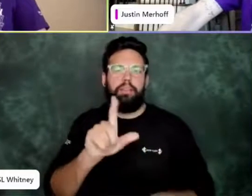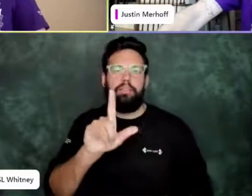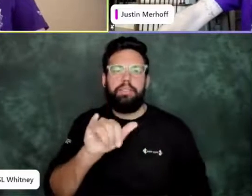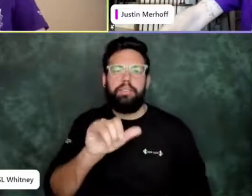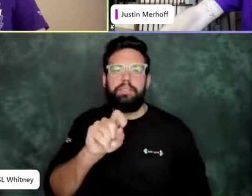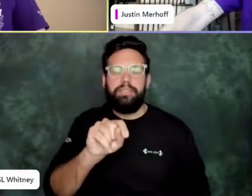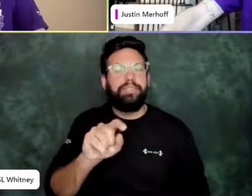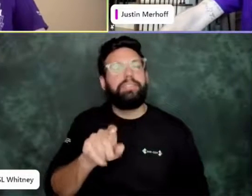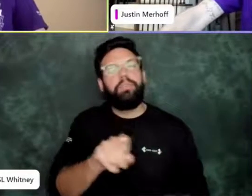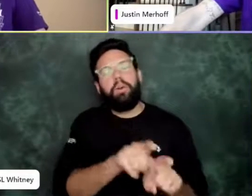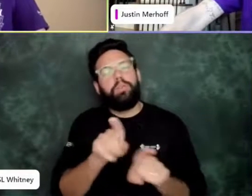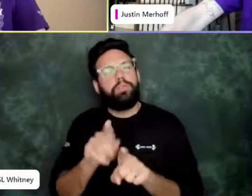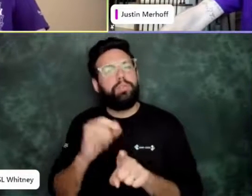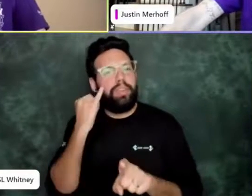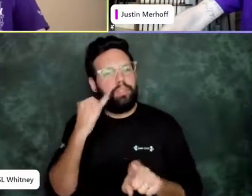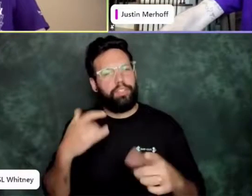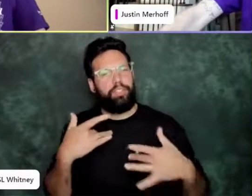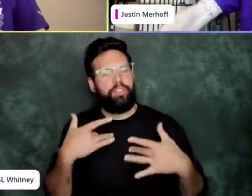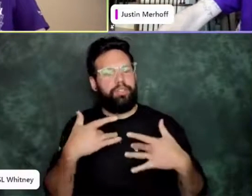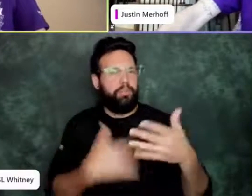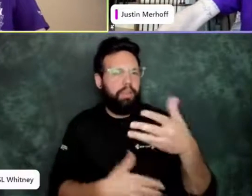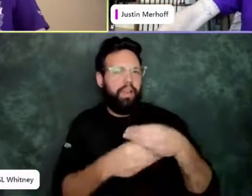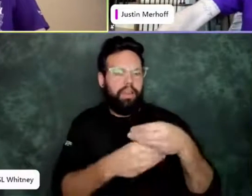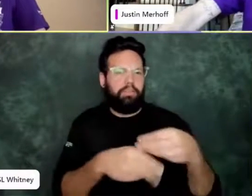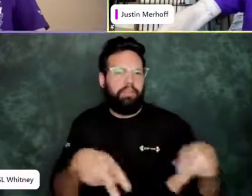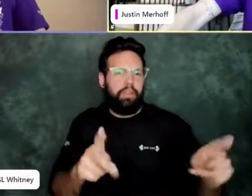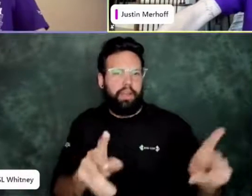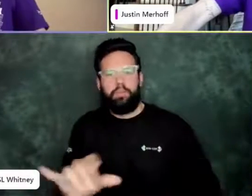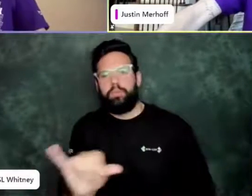to be able to access that URL. Awesome.